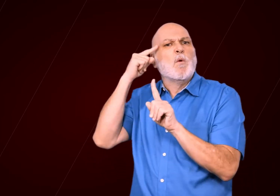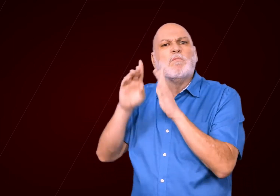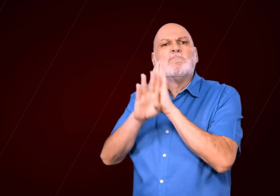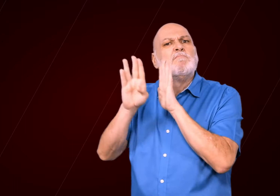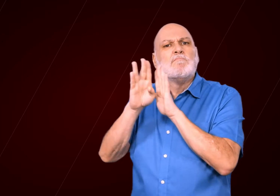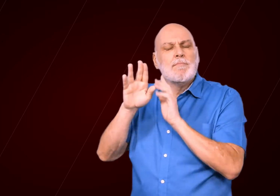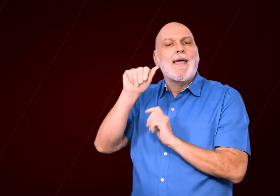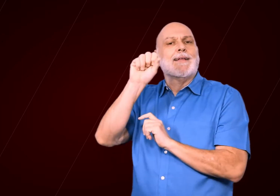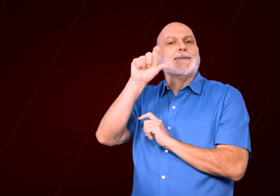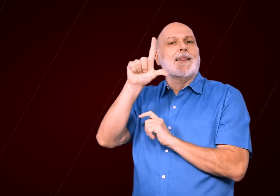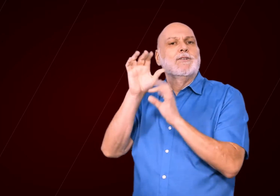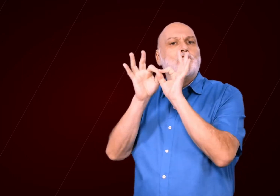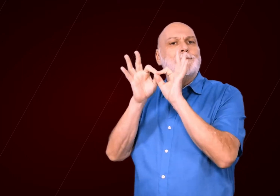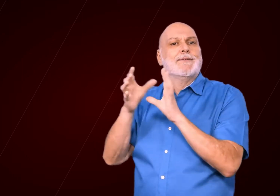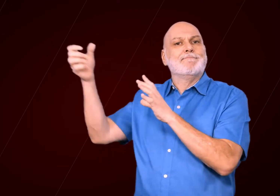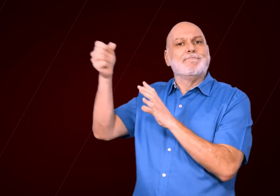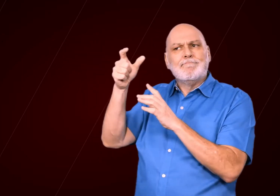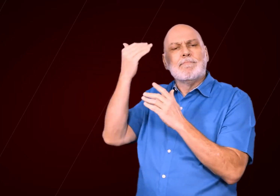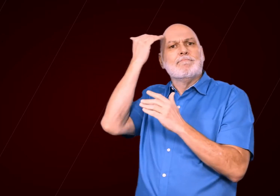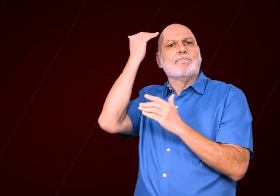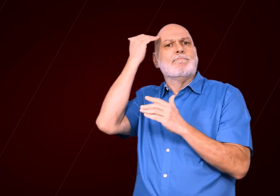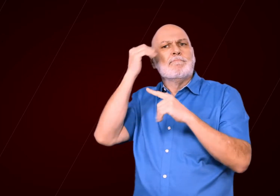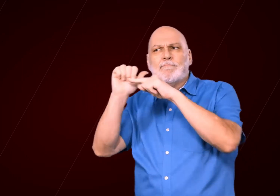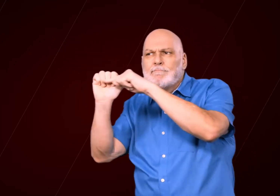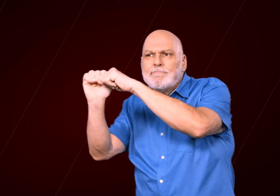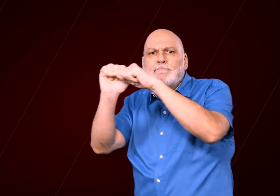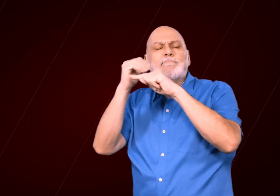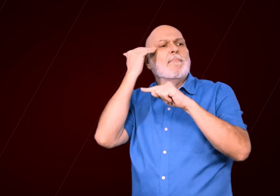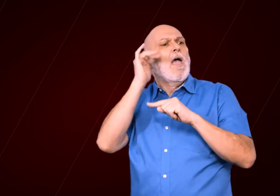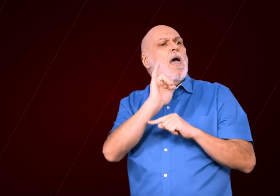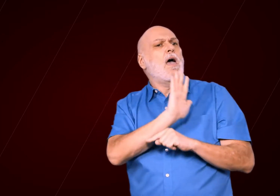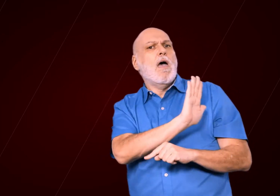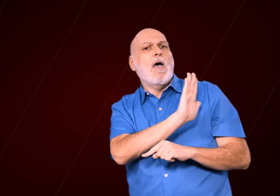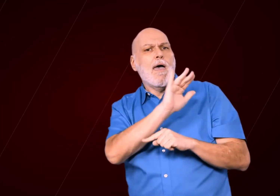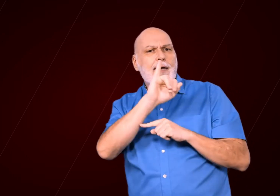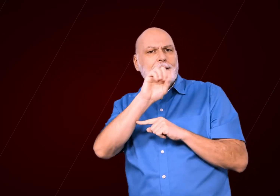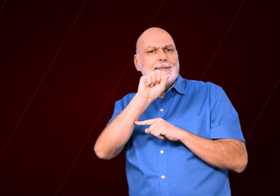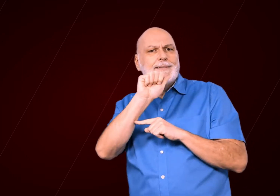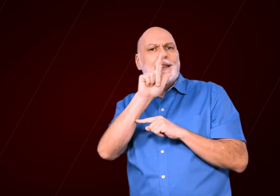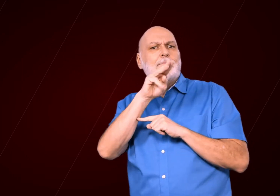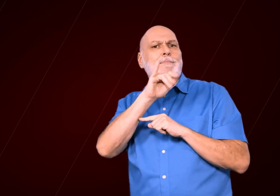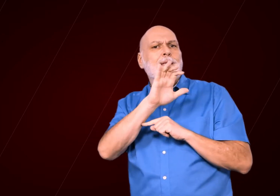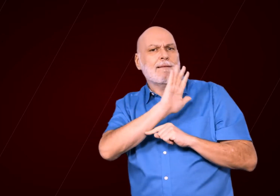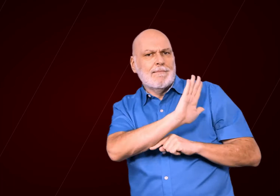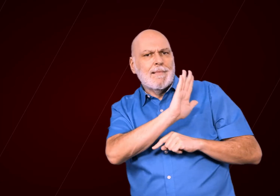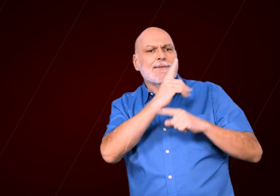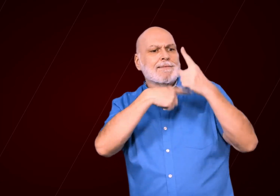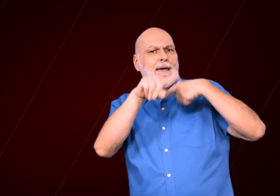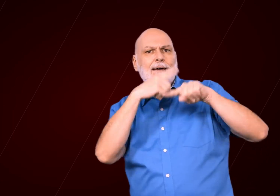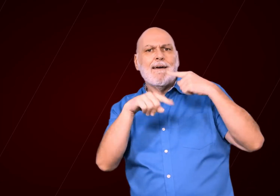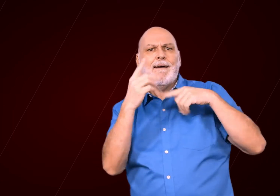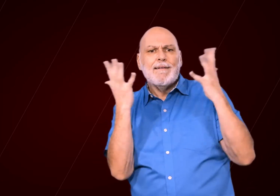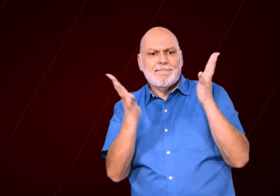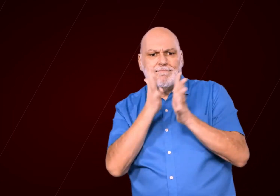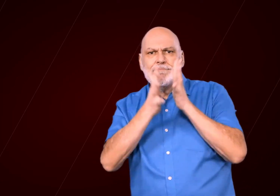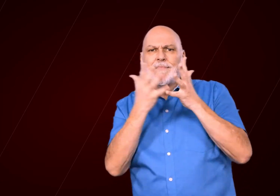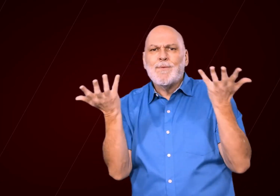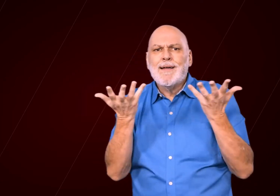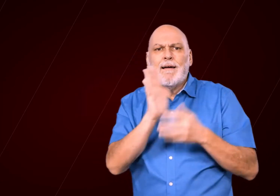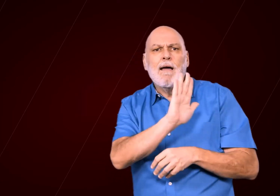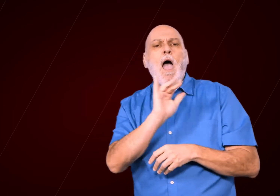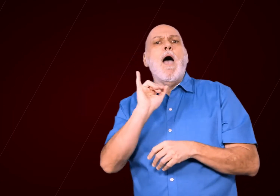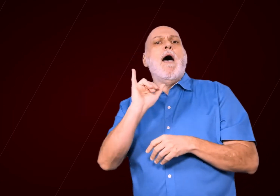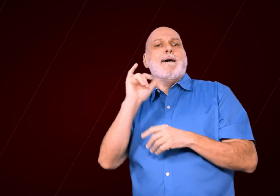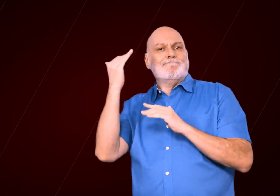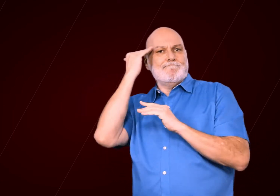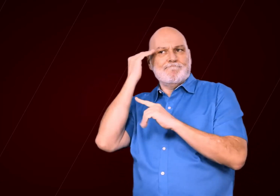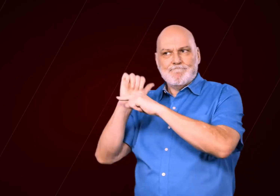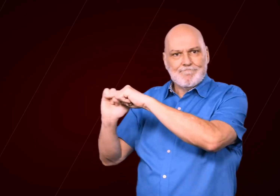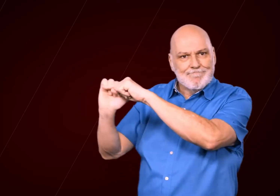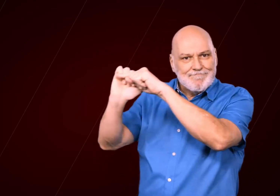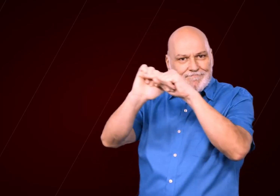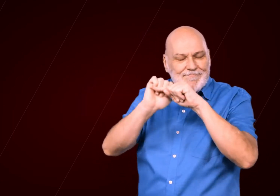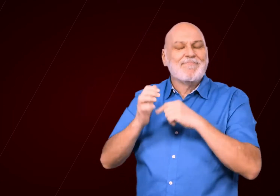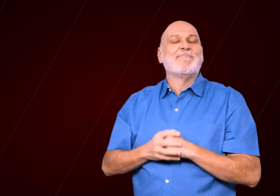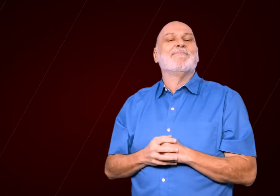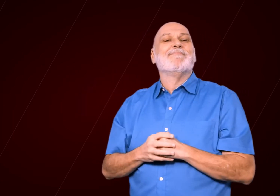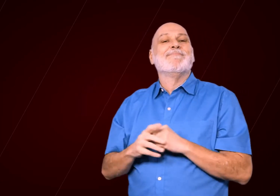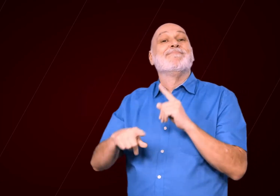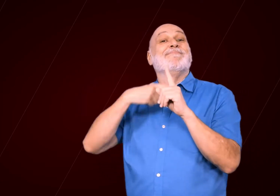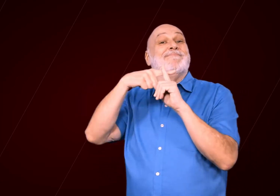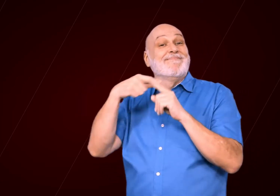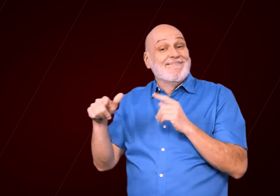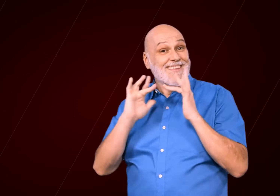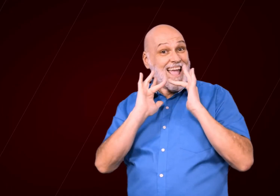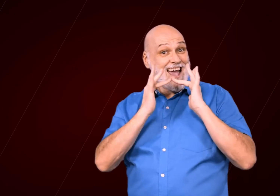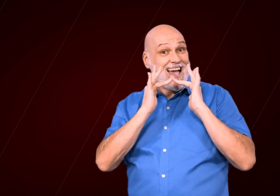a project “Training ASL Interpreters: Islamic Signs”,